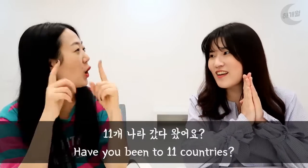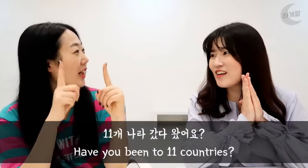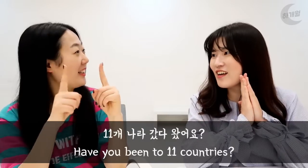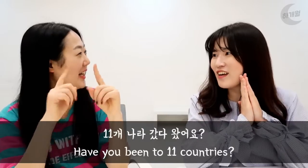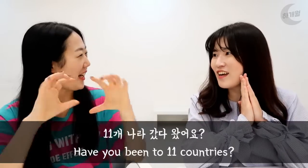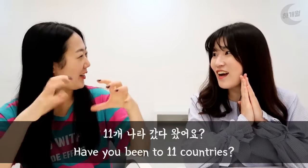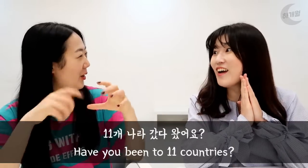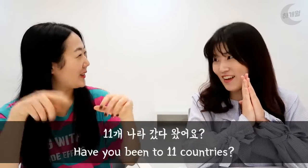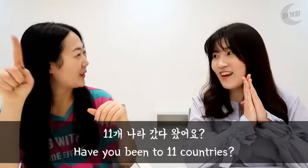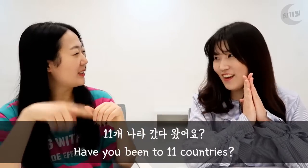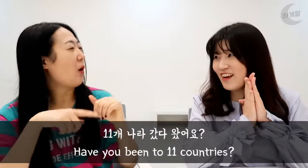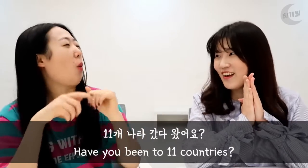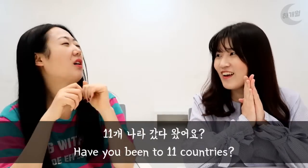Have you been to 11 countries?